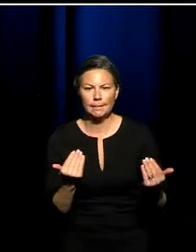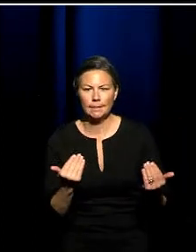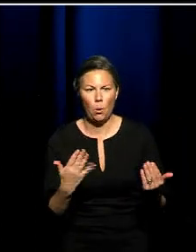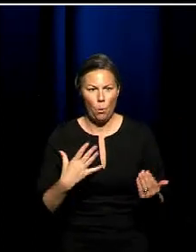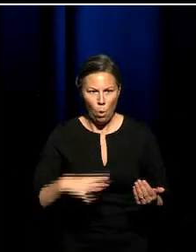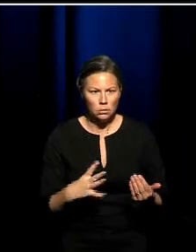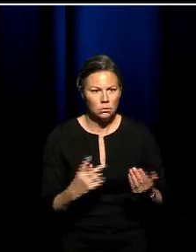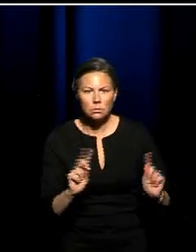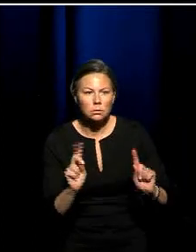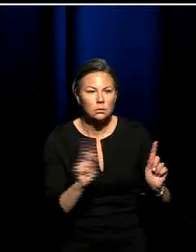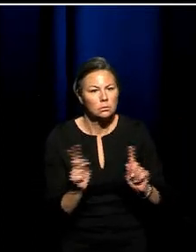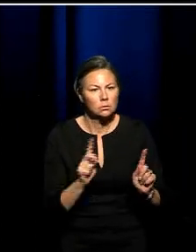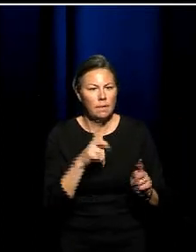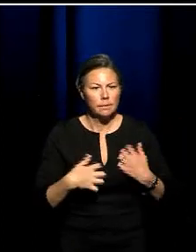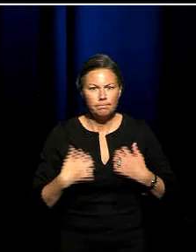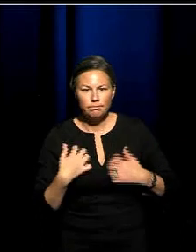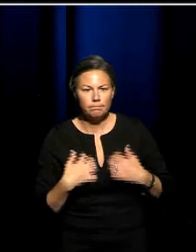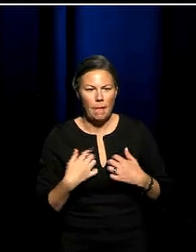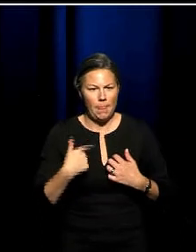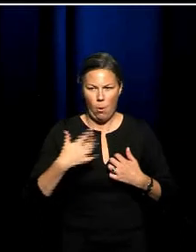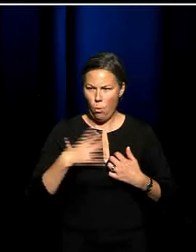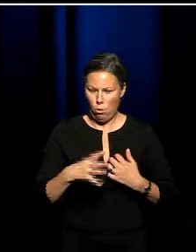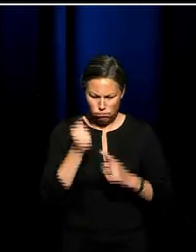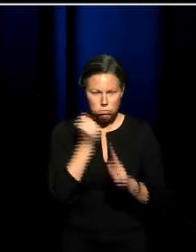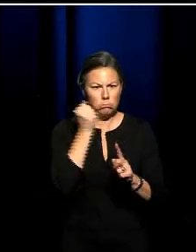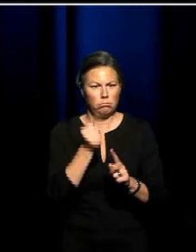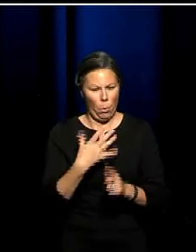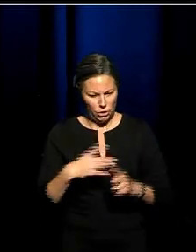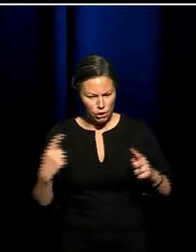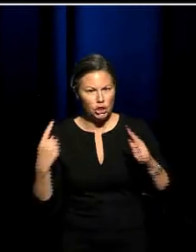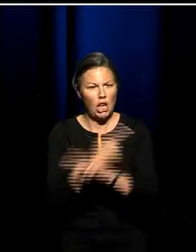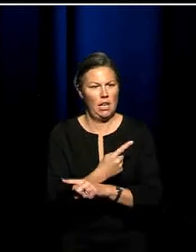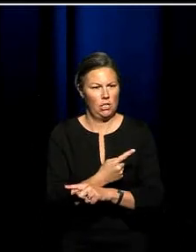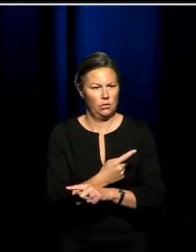real change. They want practical effect to be given to the rights based approach